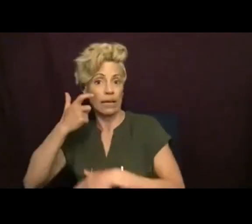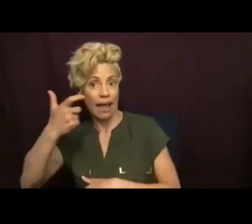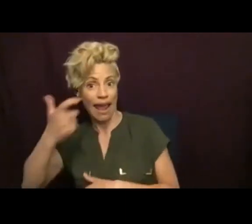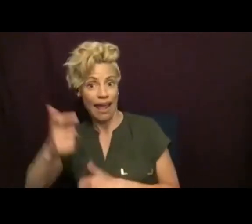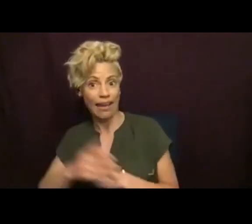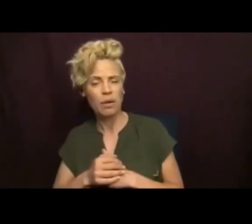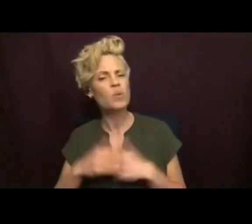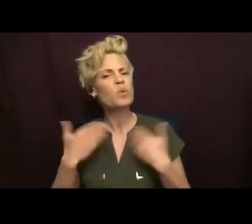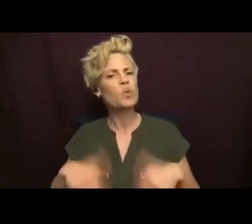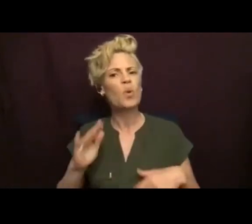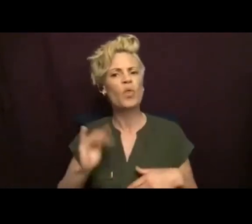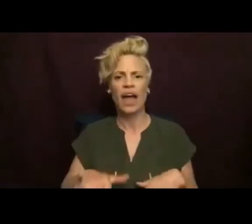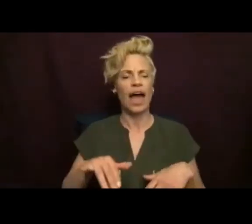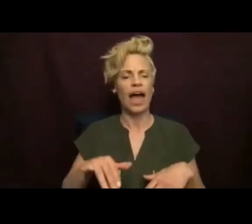can be very disability friendly.